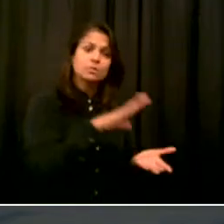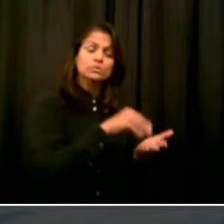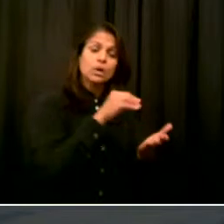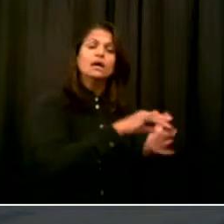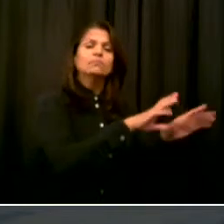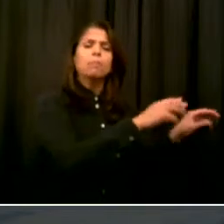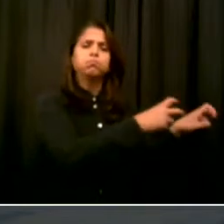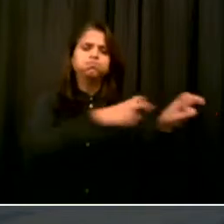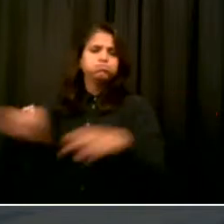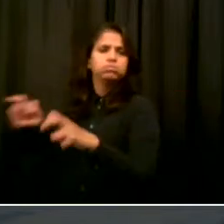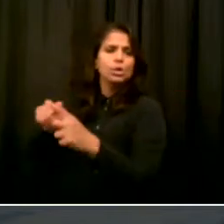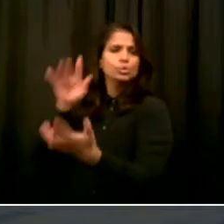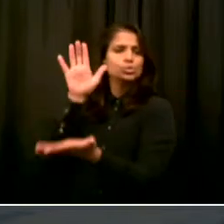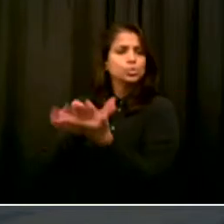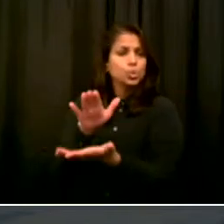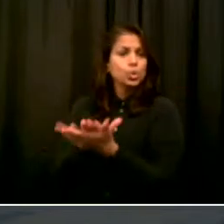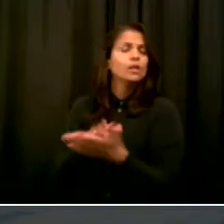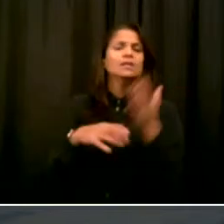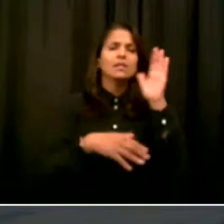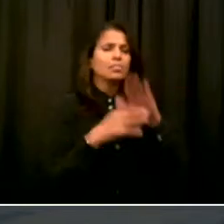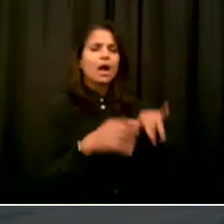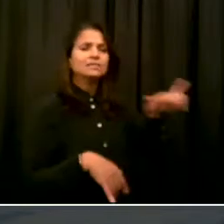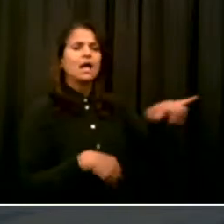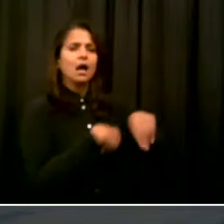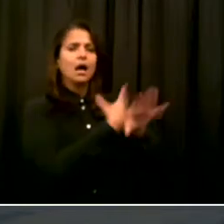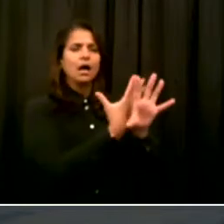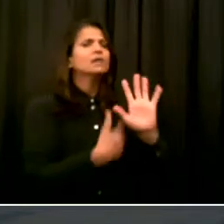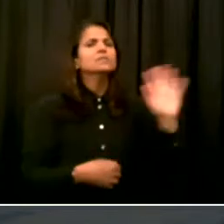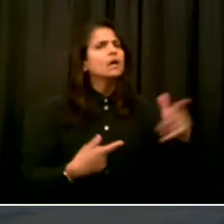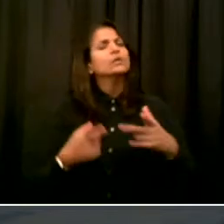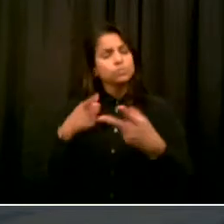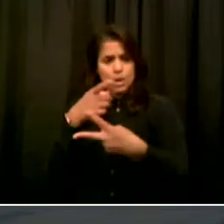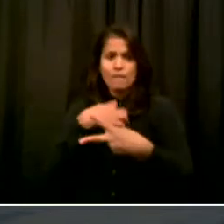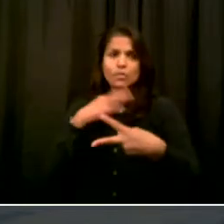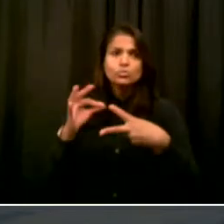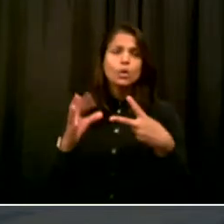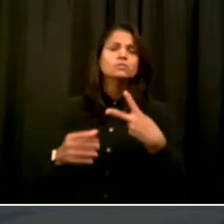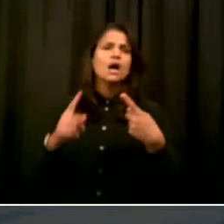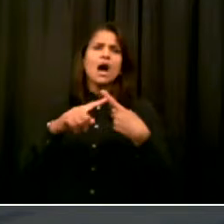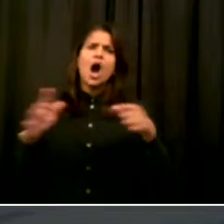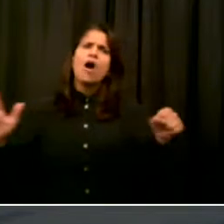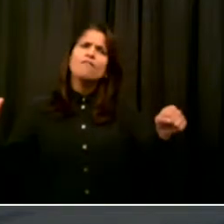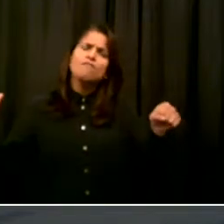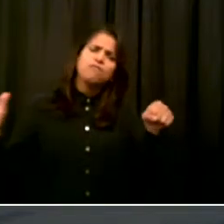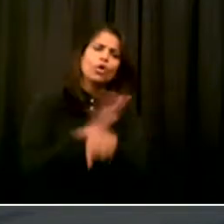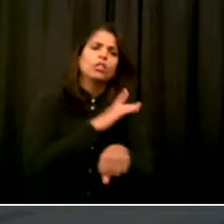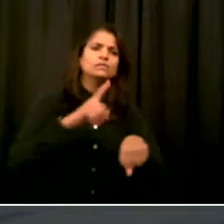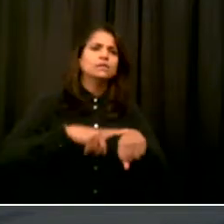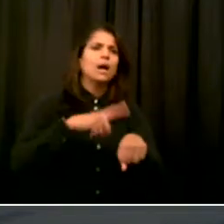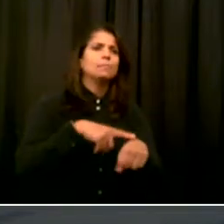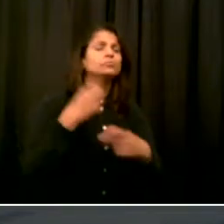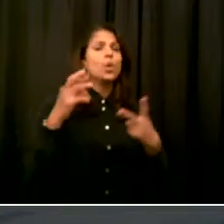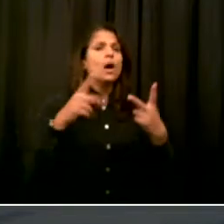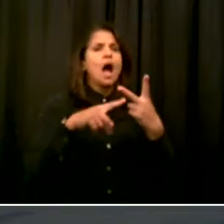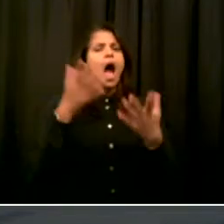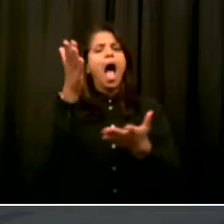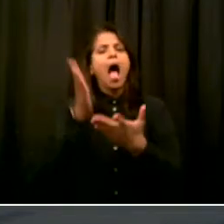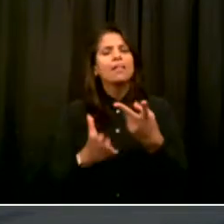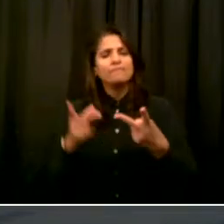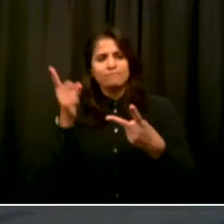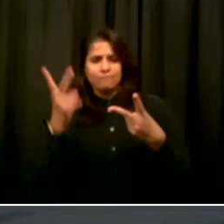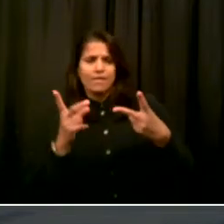FOR THEIR CHILD. REALLY, IT IS